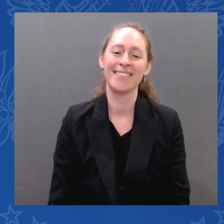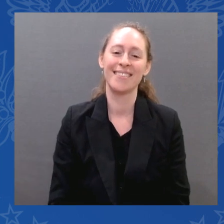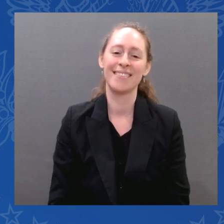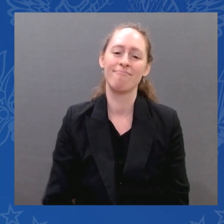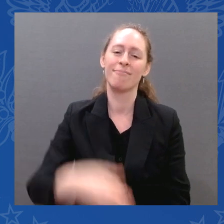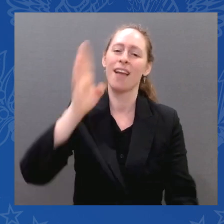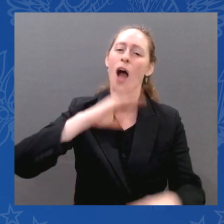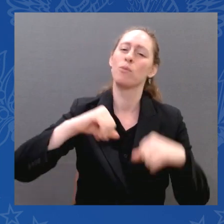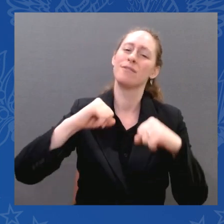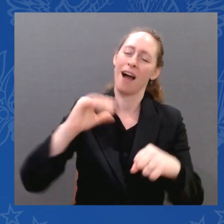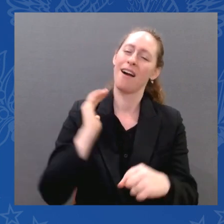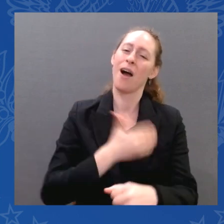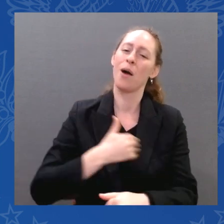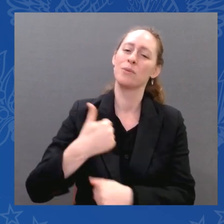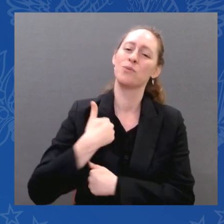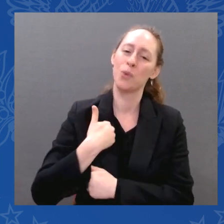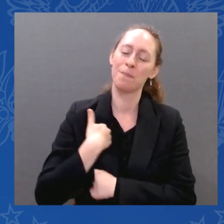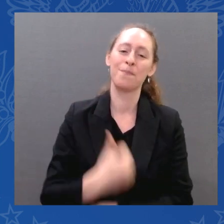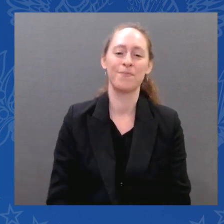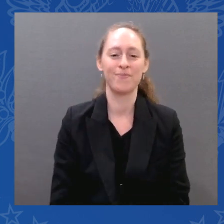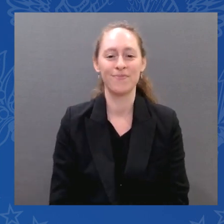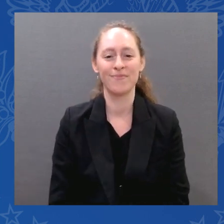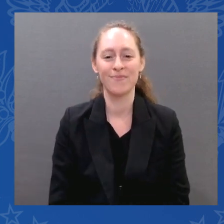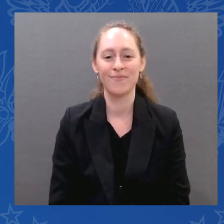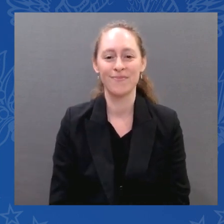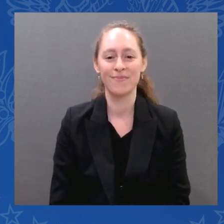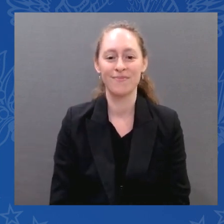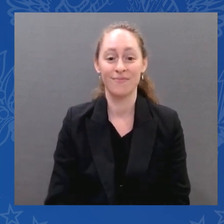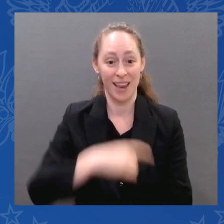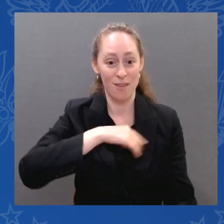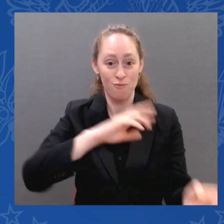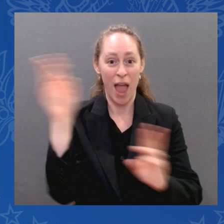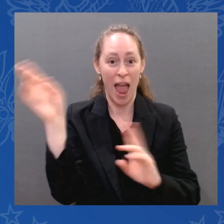I'll wait until you get on your bike. I'm going to stand out here though.